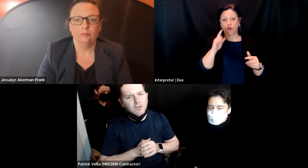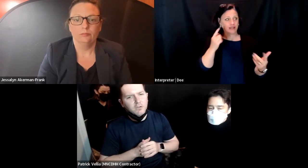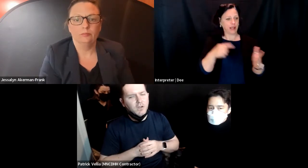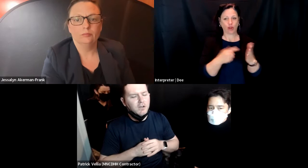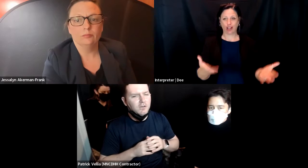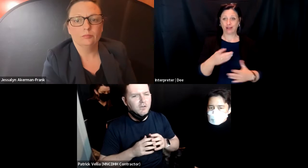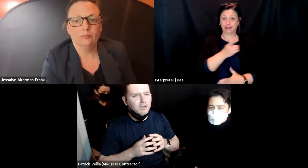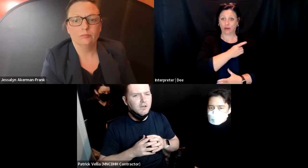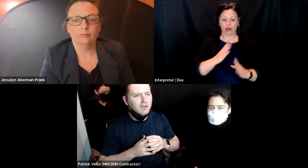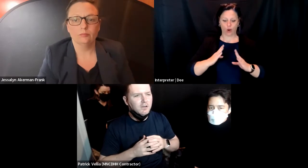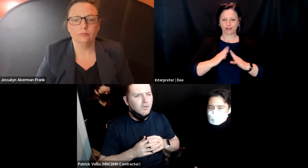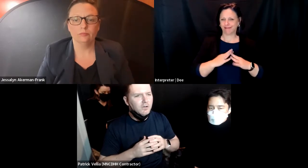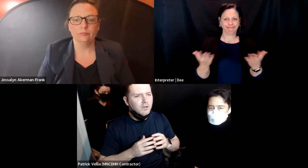Same idea but use them for the crosswalks so that way a person can't just cross even if the train's coming.